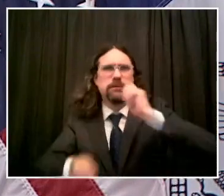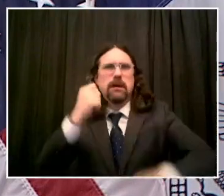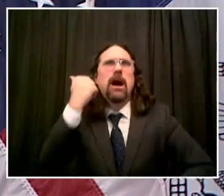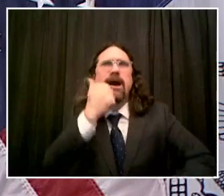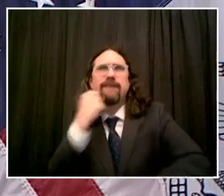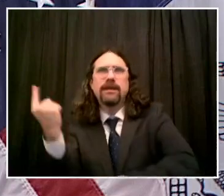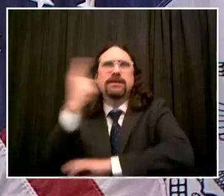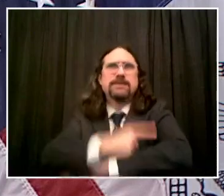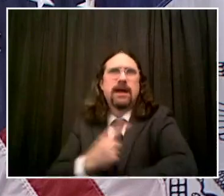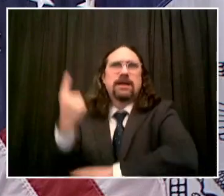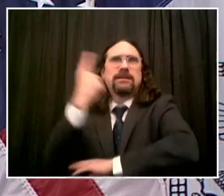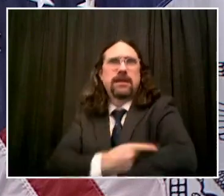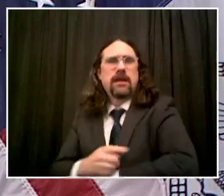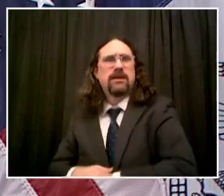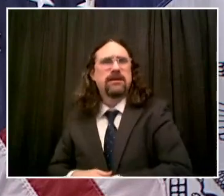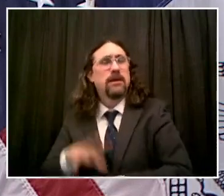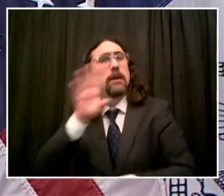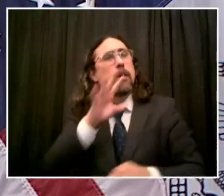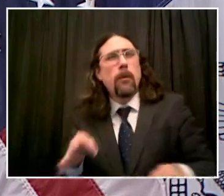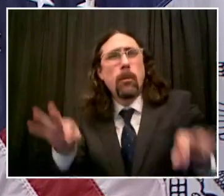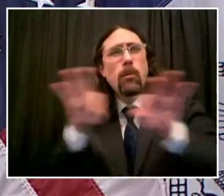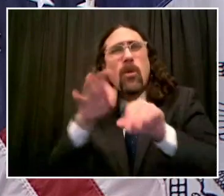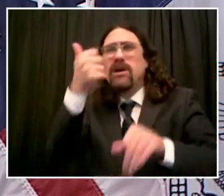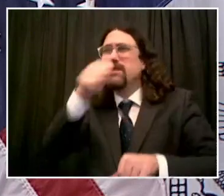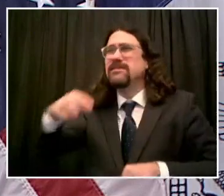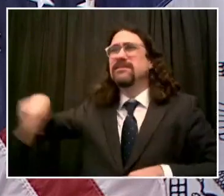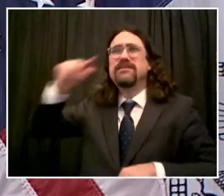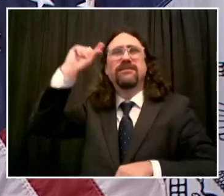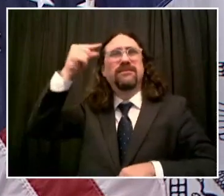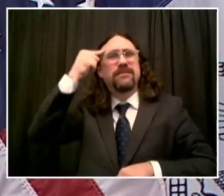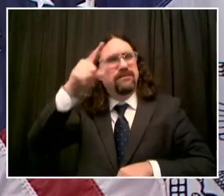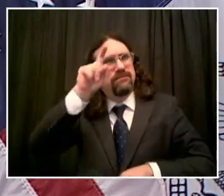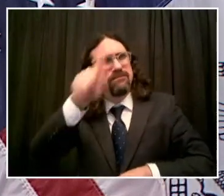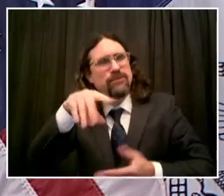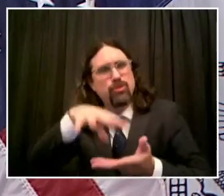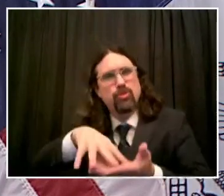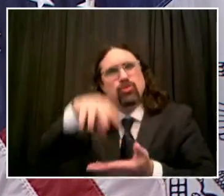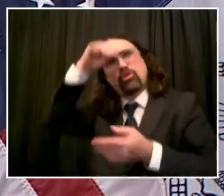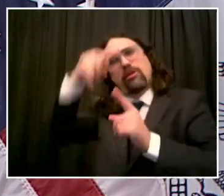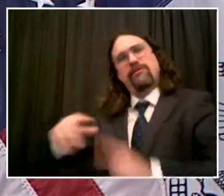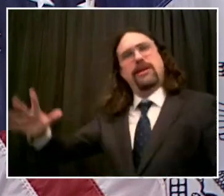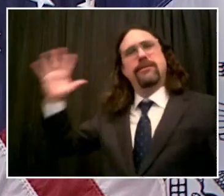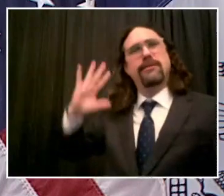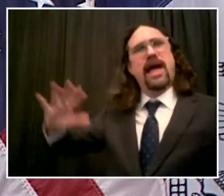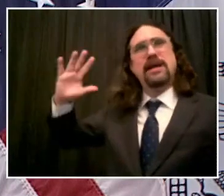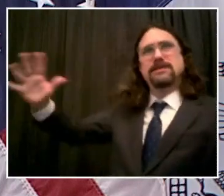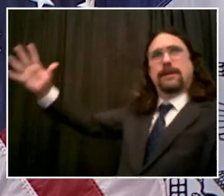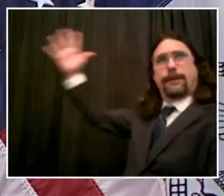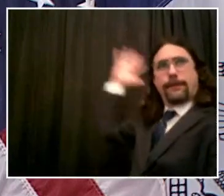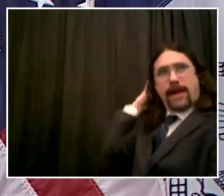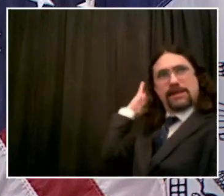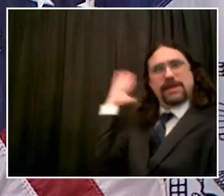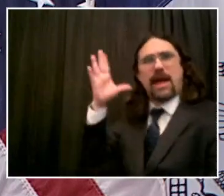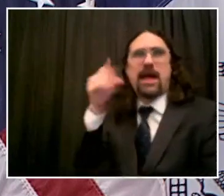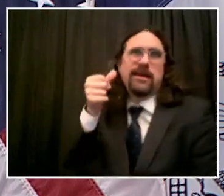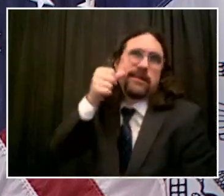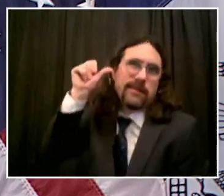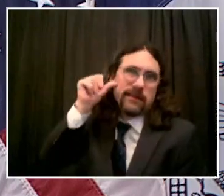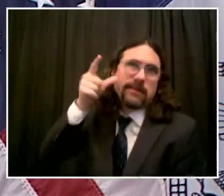ALERT EVERY DAY AND EVERY HOUR WHERE HUMAN BEINGS SOMETHING WE